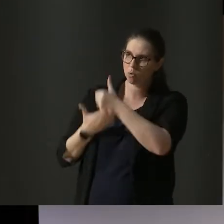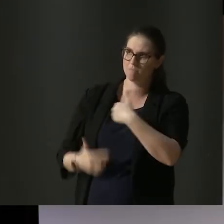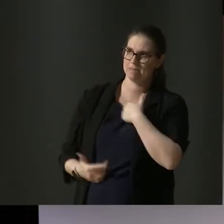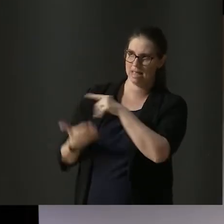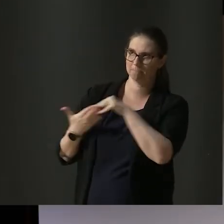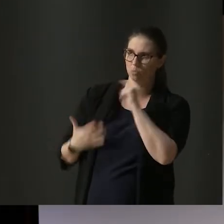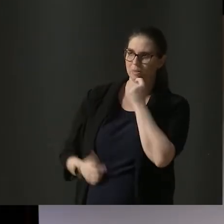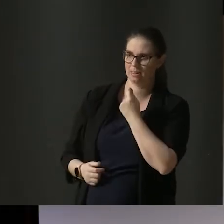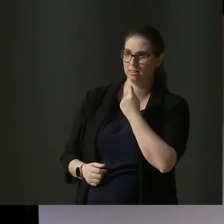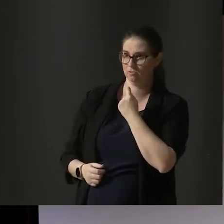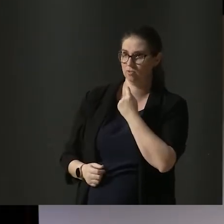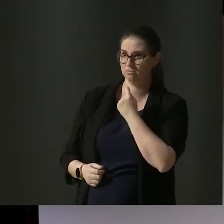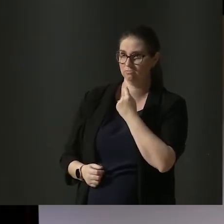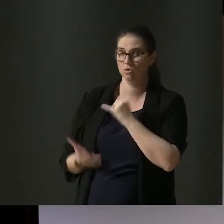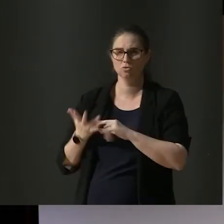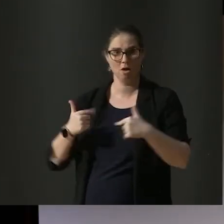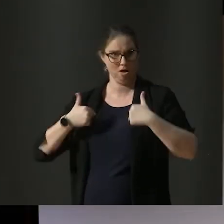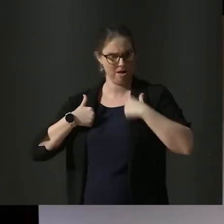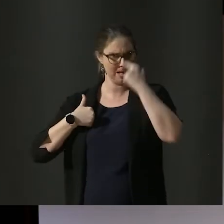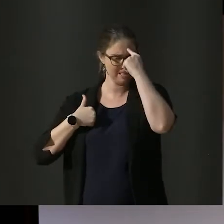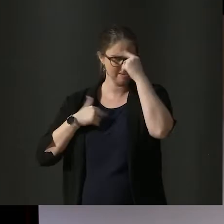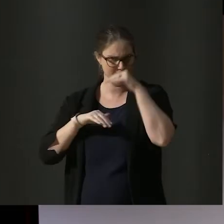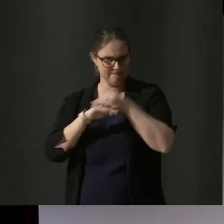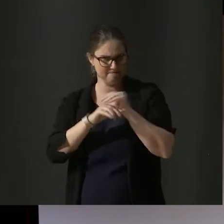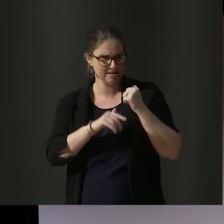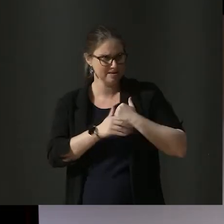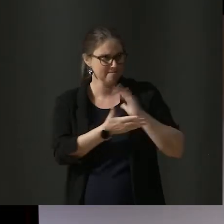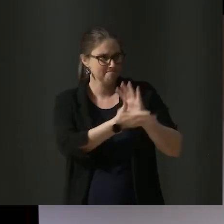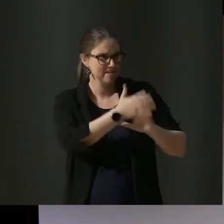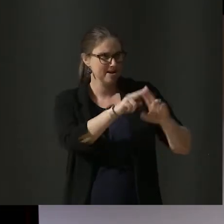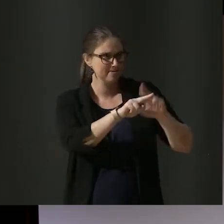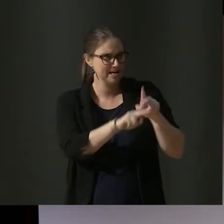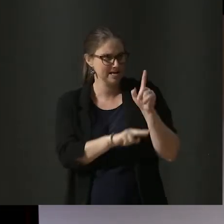So I think a lot about how to help parents support their child's feelings